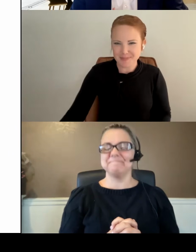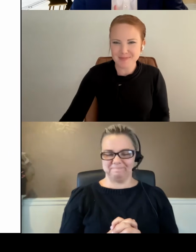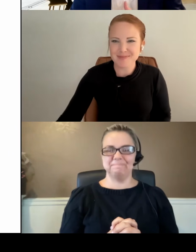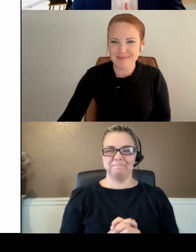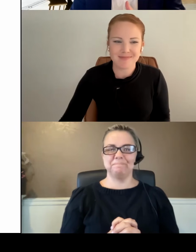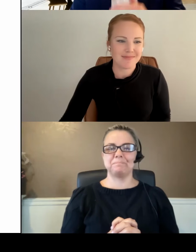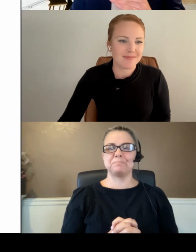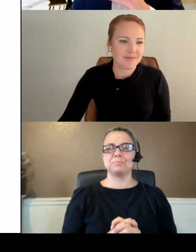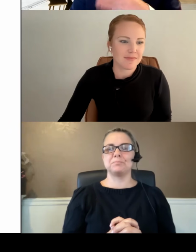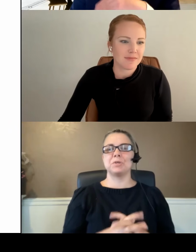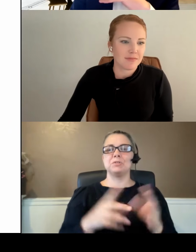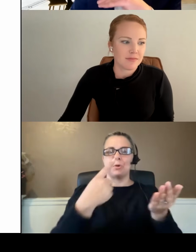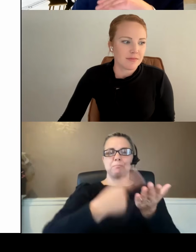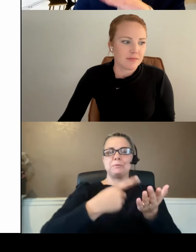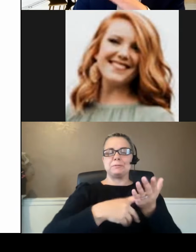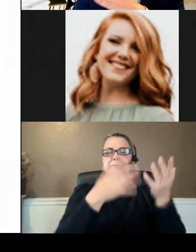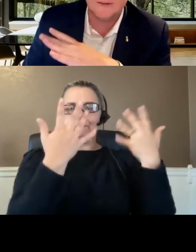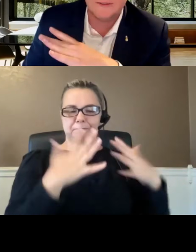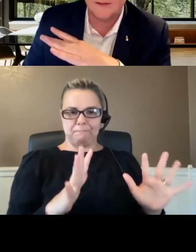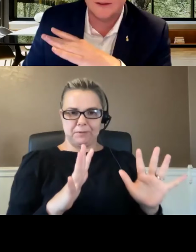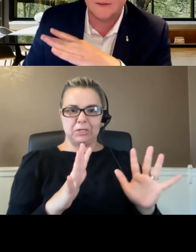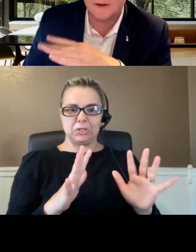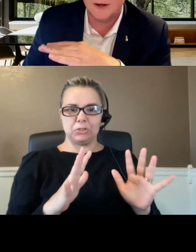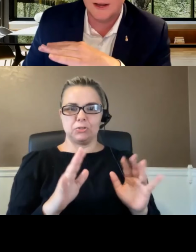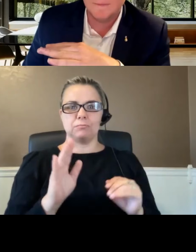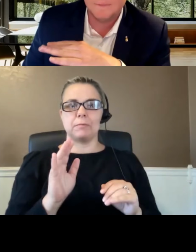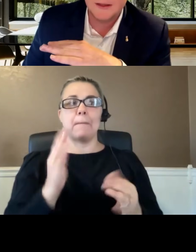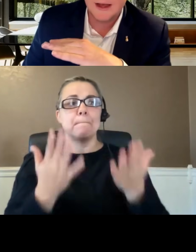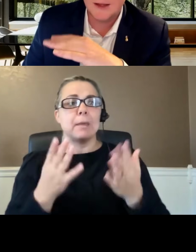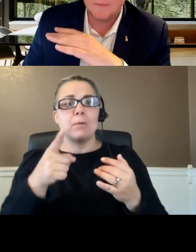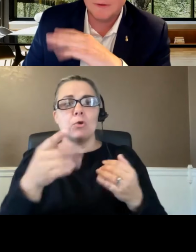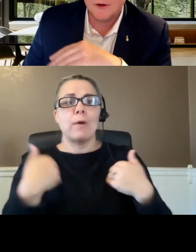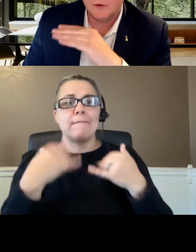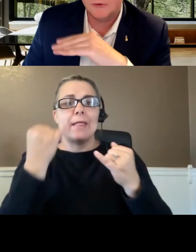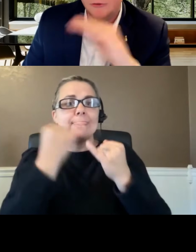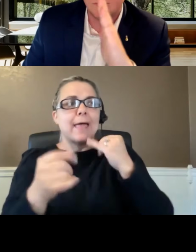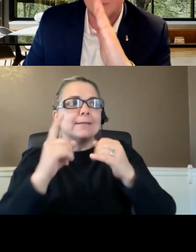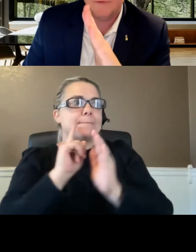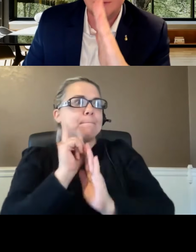As you've dropped those last questions into the Q&A, you know, we'll just briefly